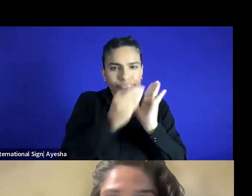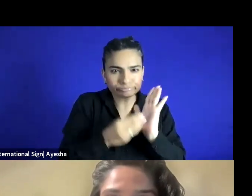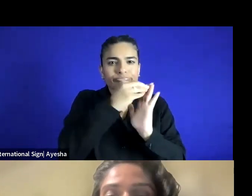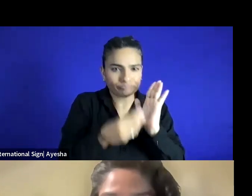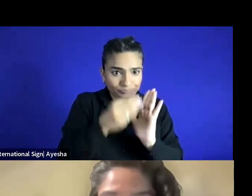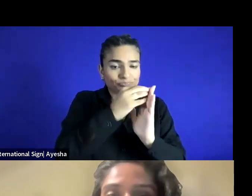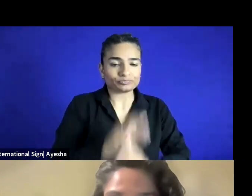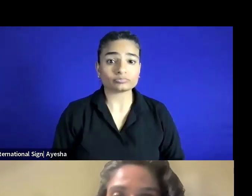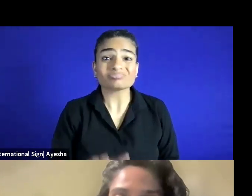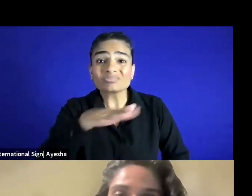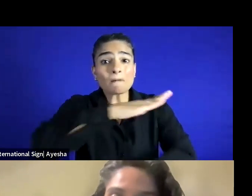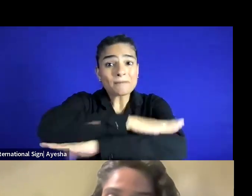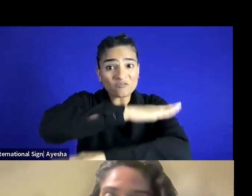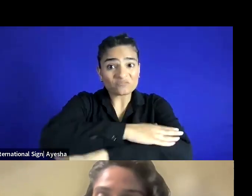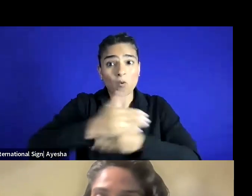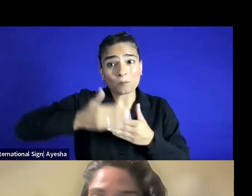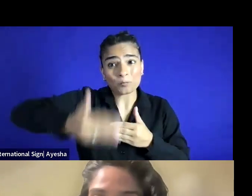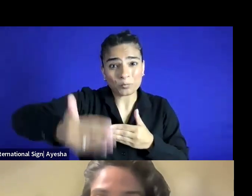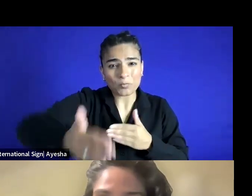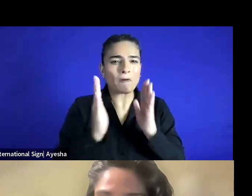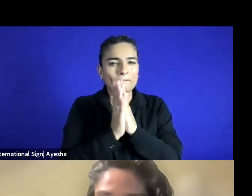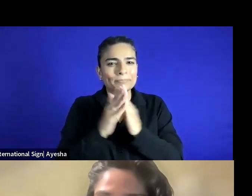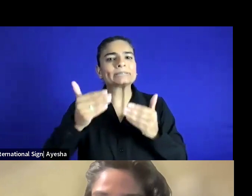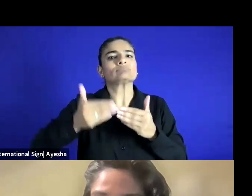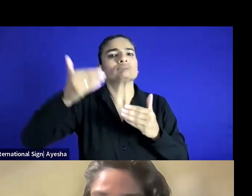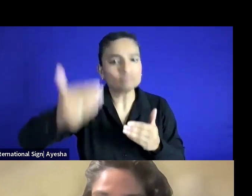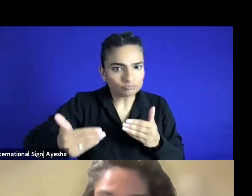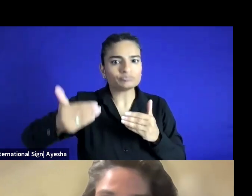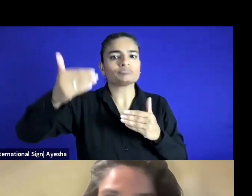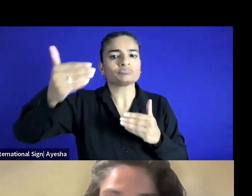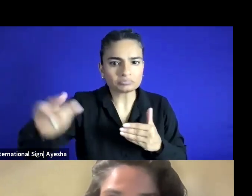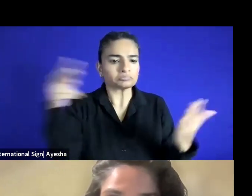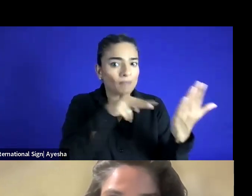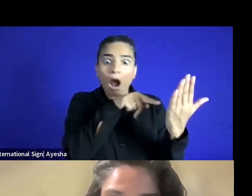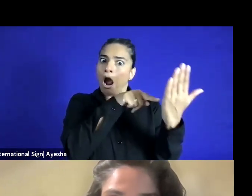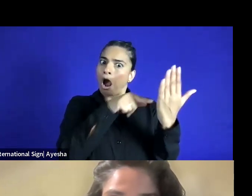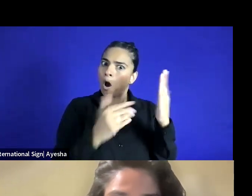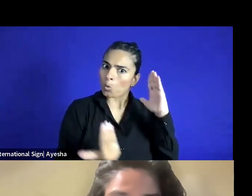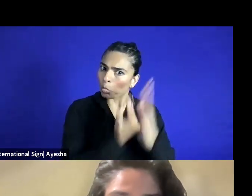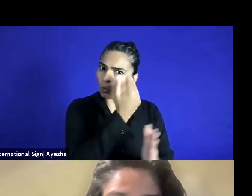so that you're able to see the new additions and also be able to book, your experience. So I'm going to share.